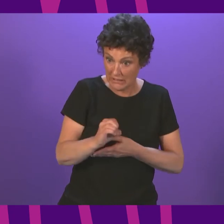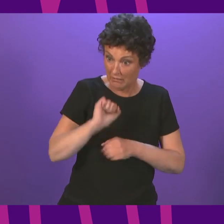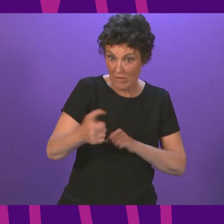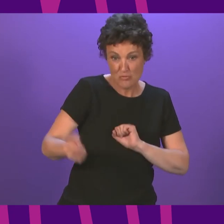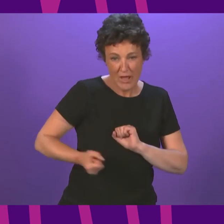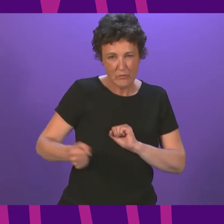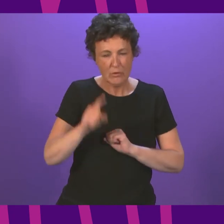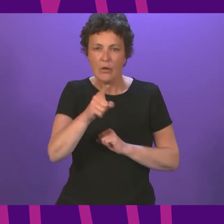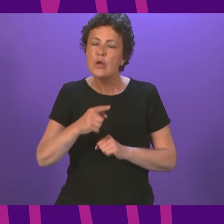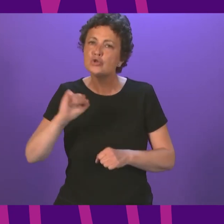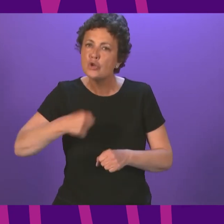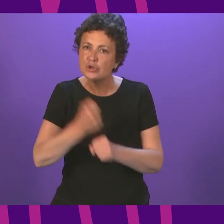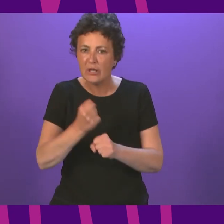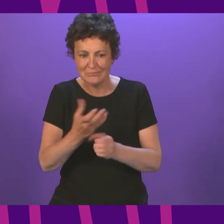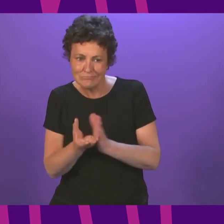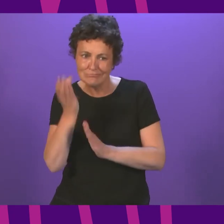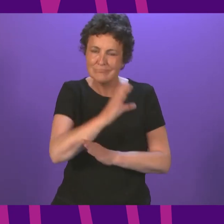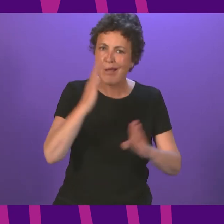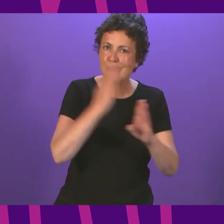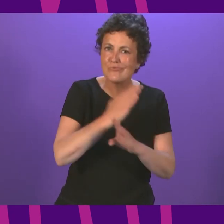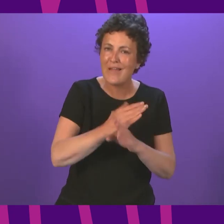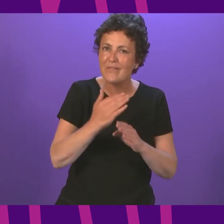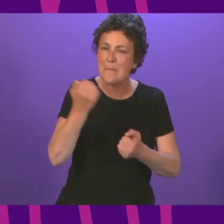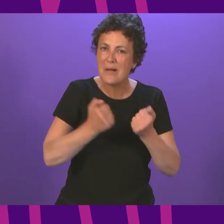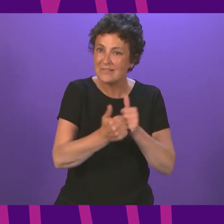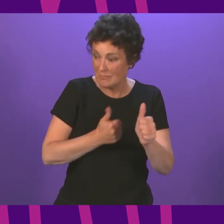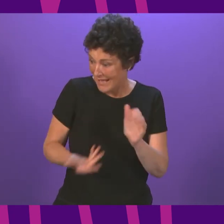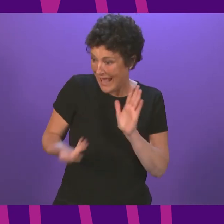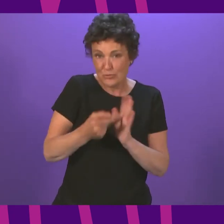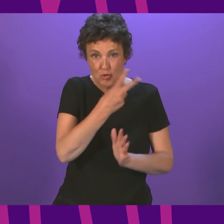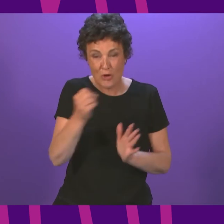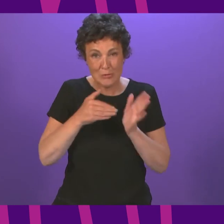companies an additional £200 million of grants in the past year alone. That is an obscene